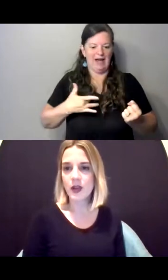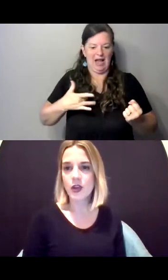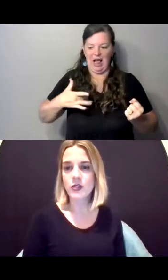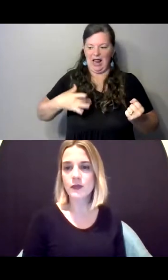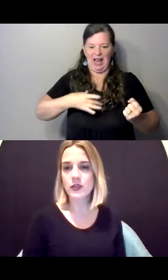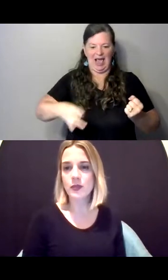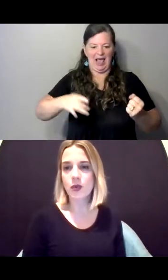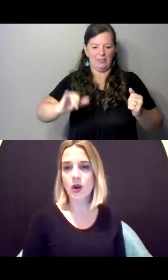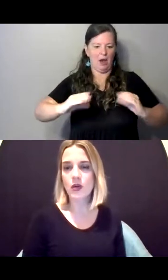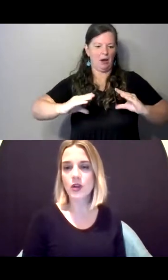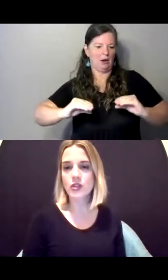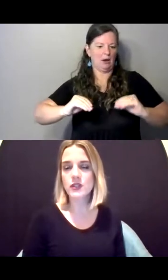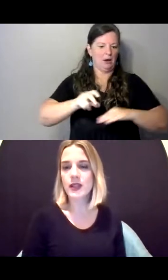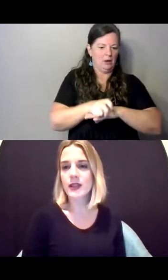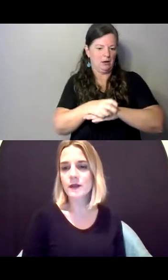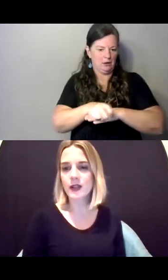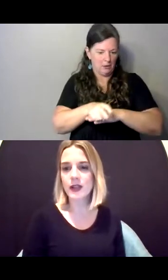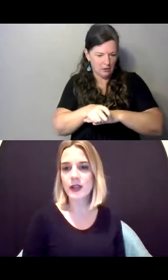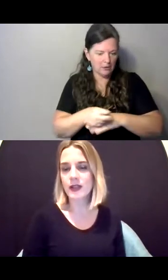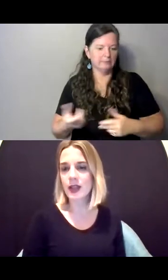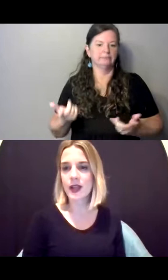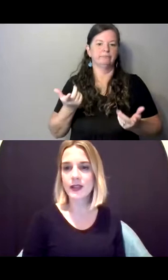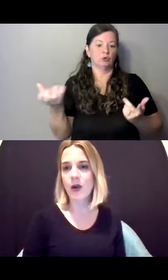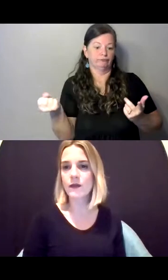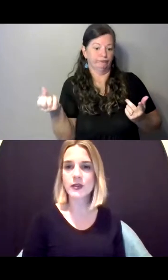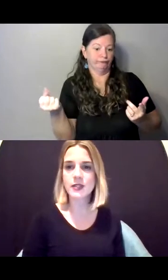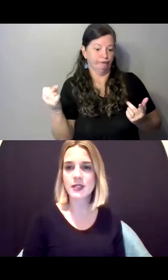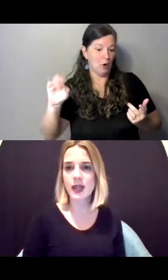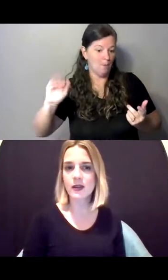you can use it for support or just, they like the feeling. They, they like how it feels to sit in,